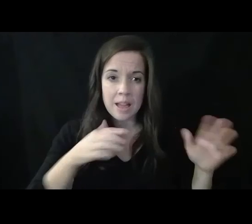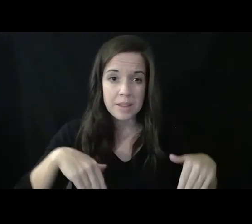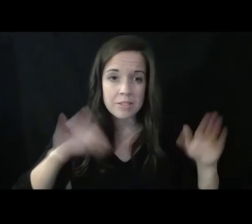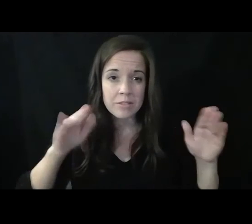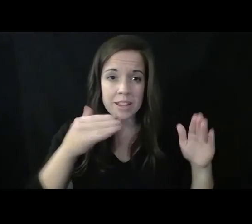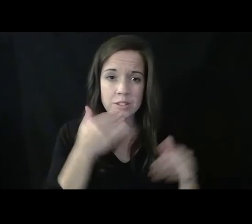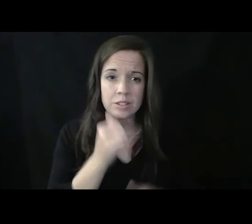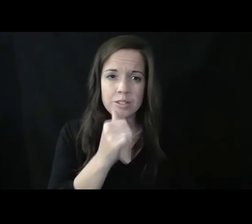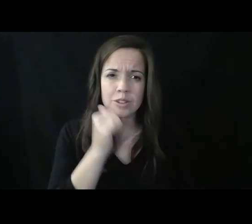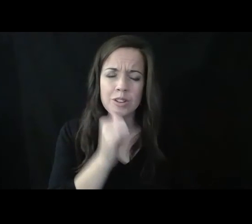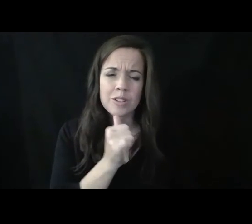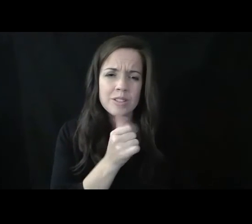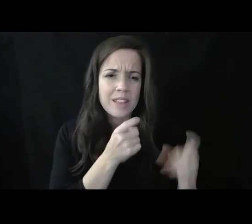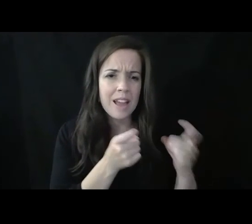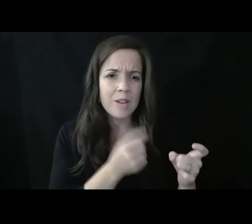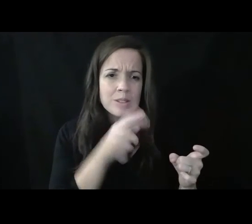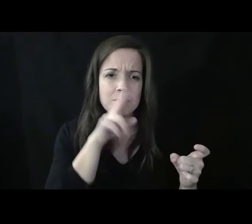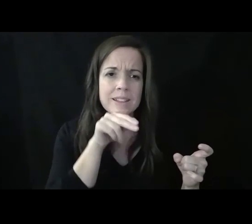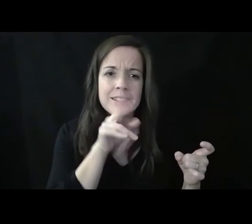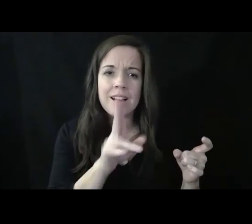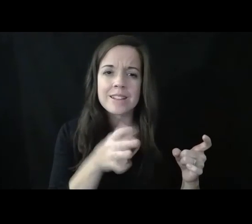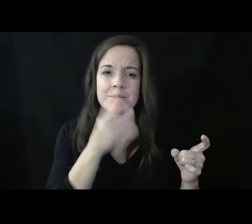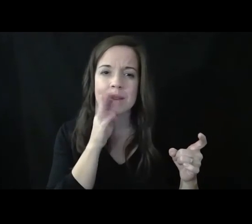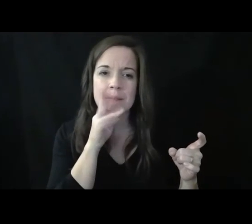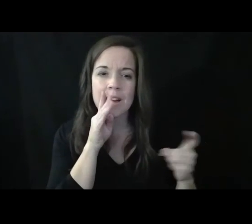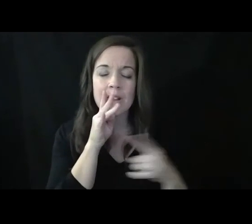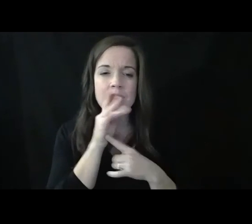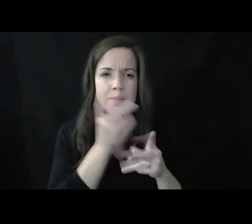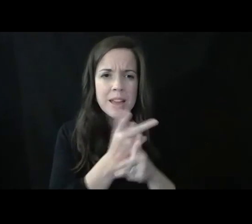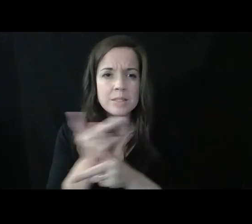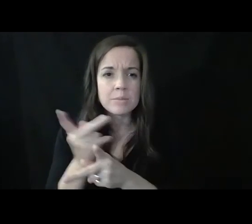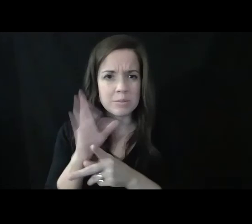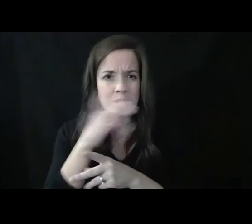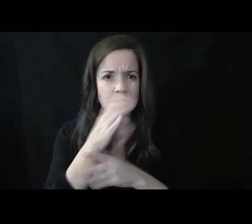my tongue in my mouth, to be hospitable toward strangers, suspicious of